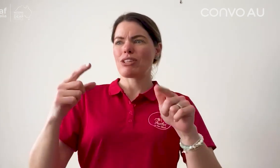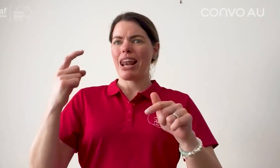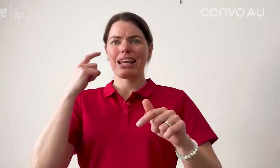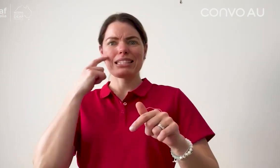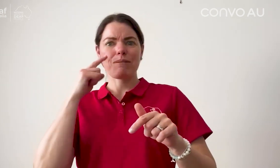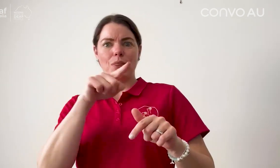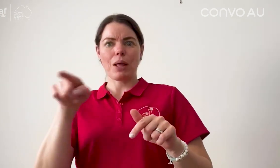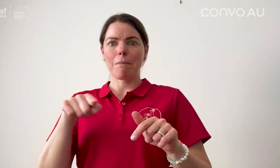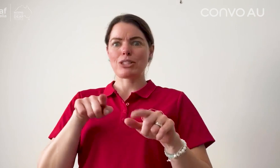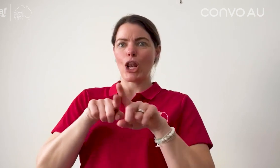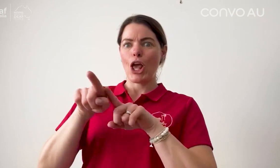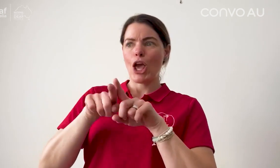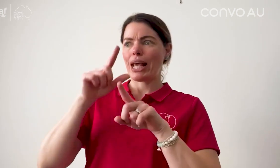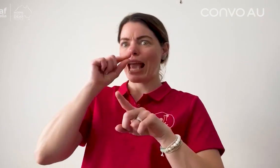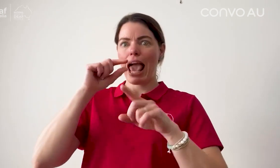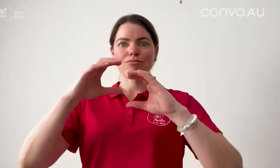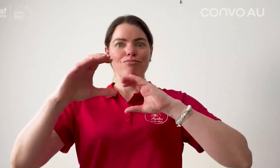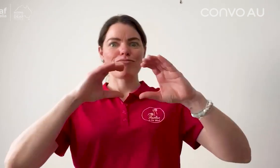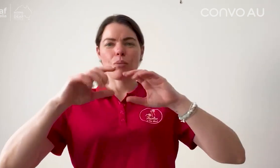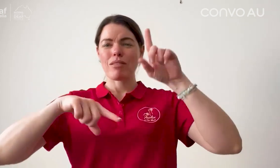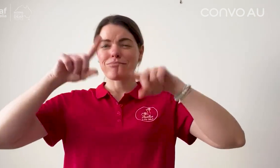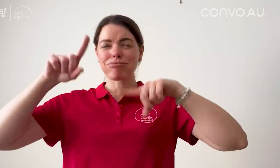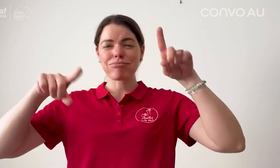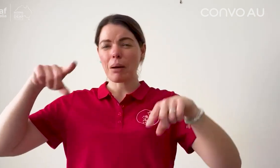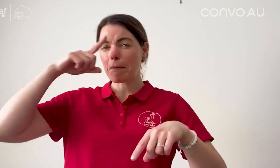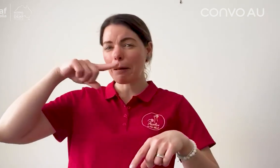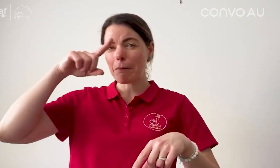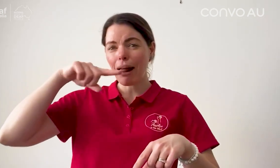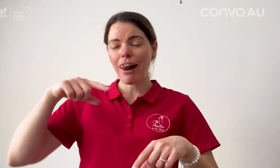It’s easy for them to learn how to communicate with a variety of people.